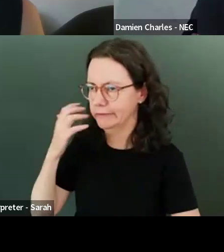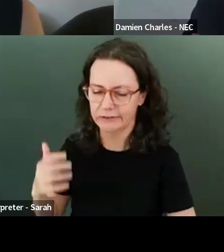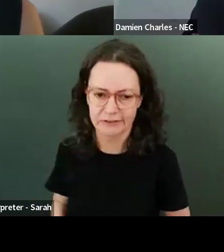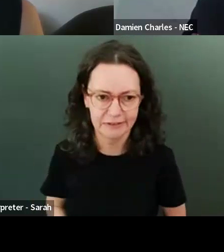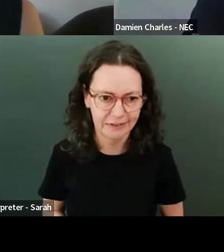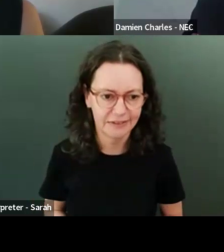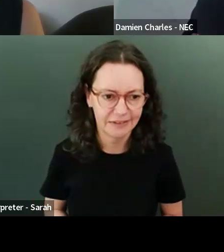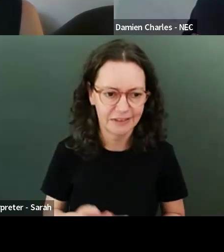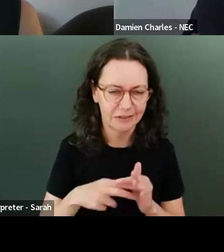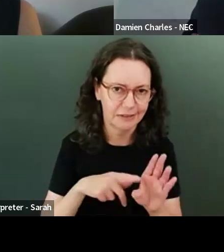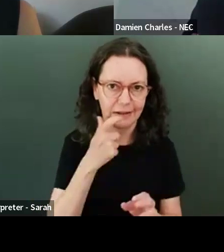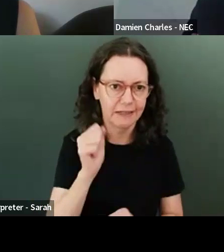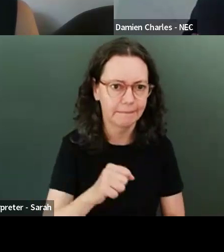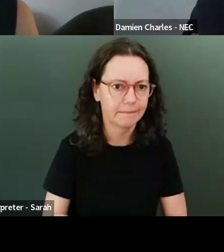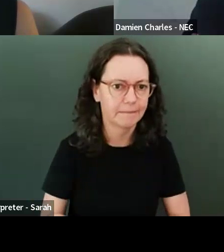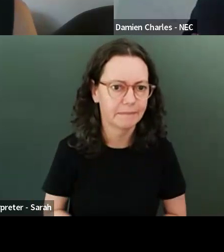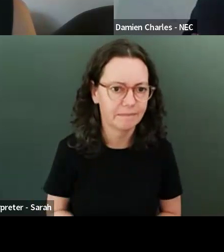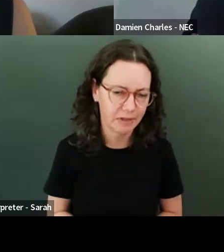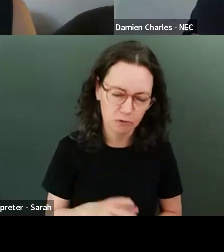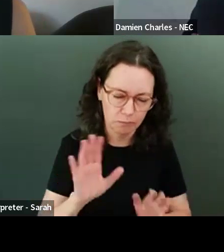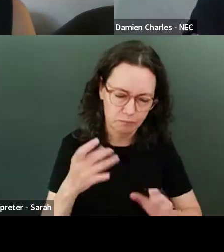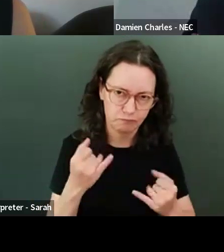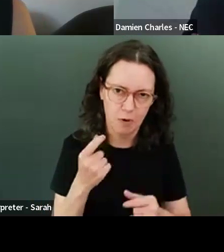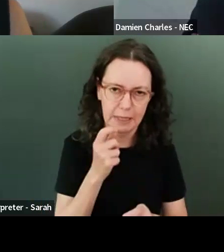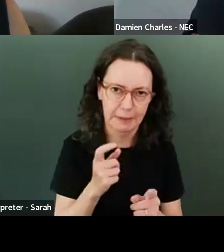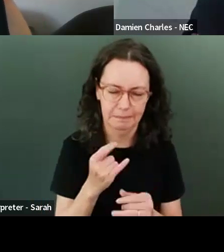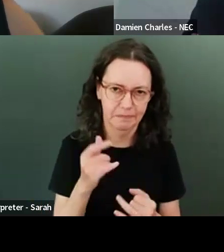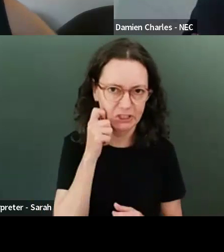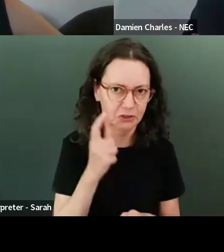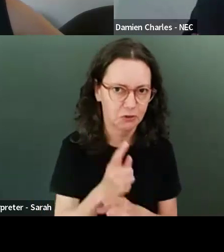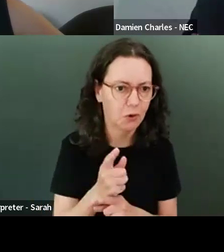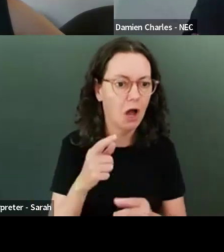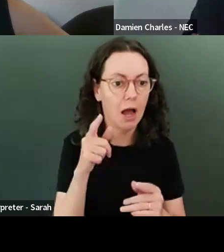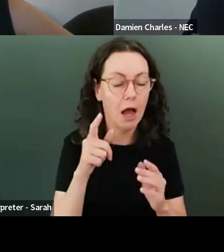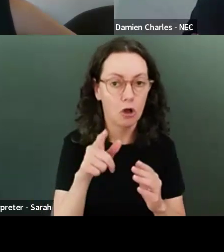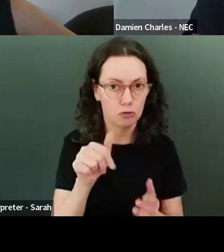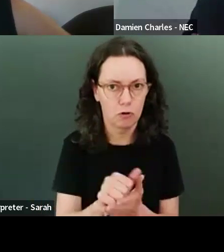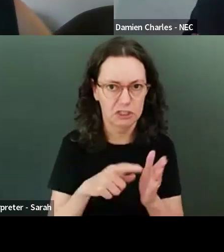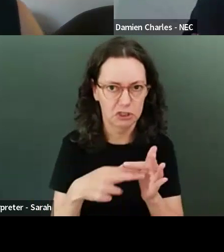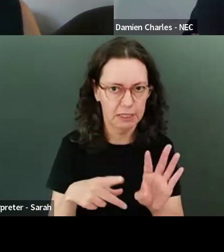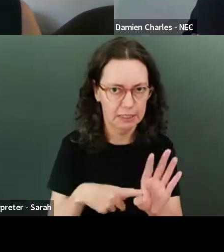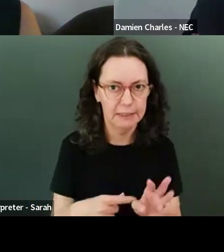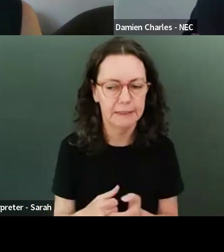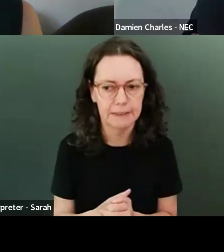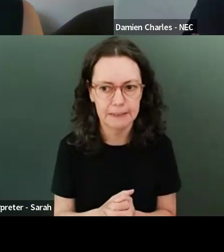do but yeah no no you're